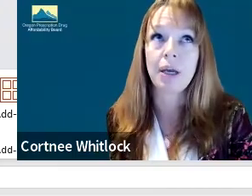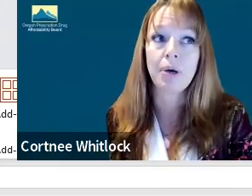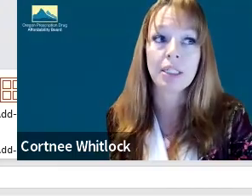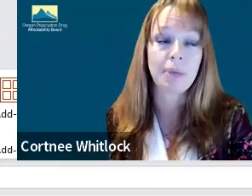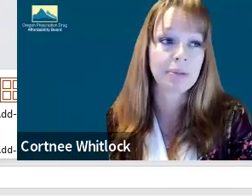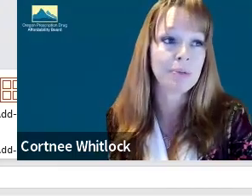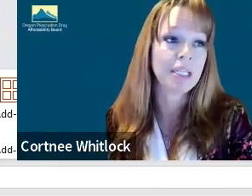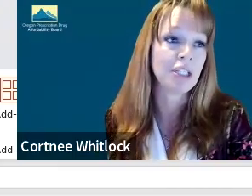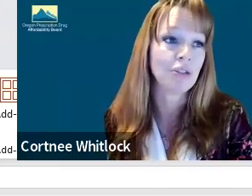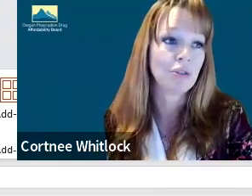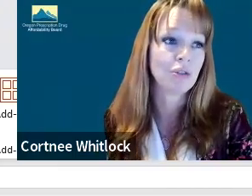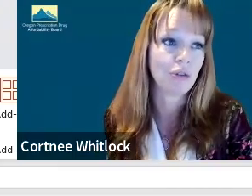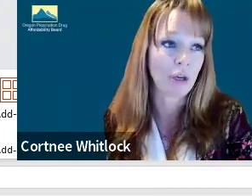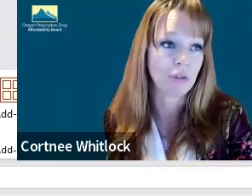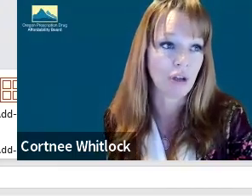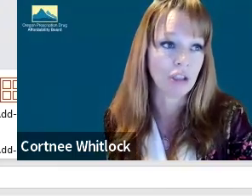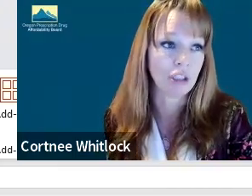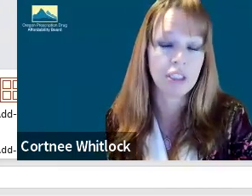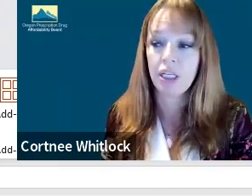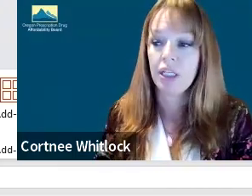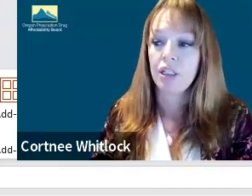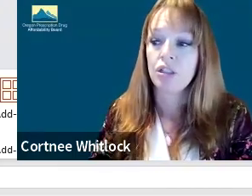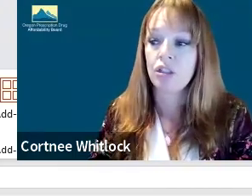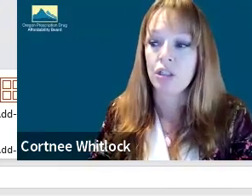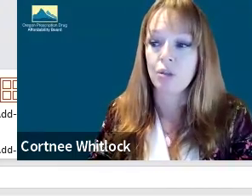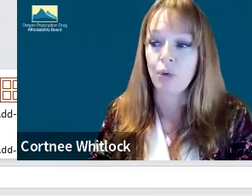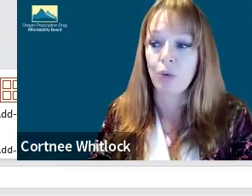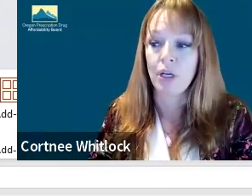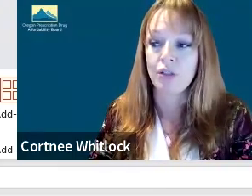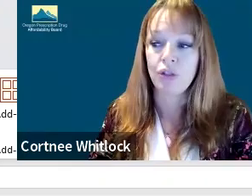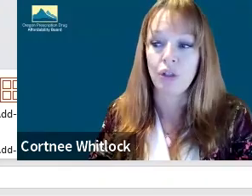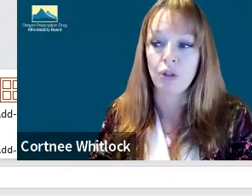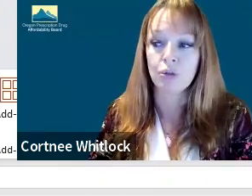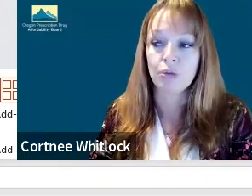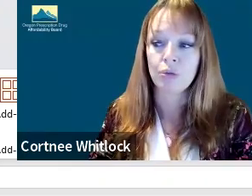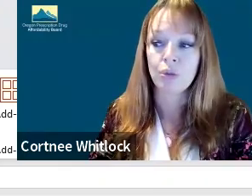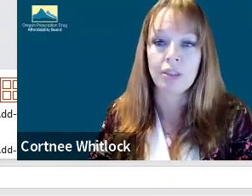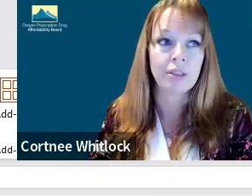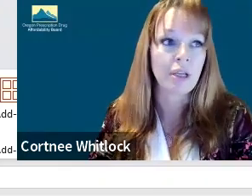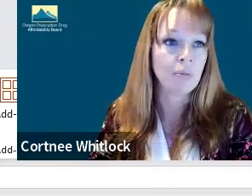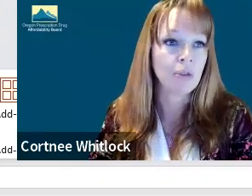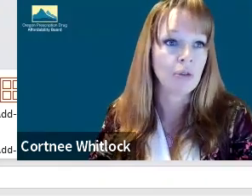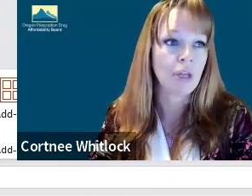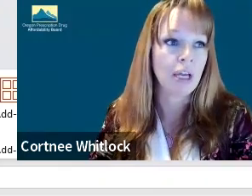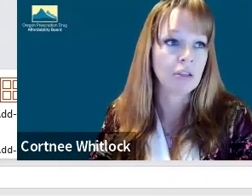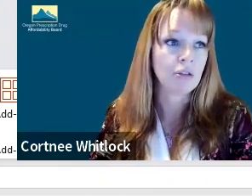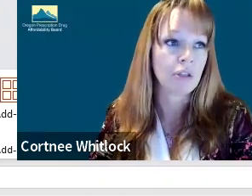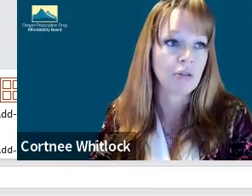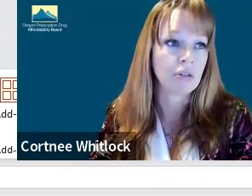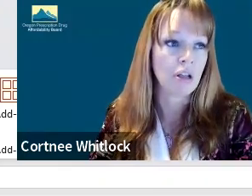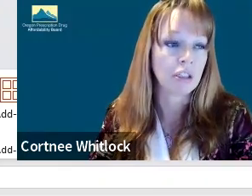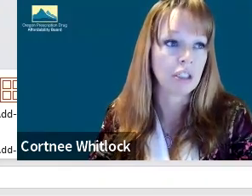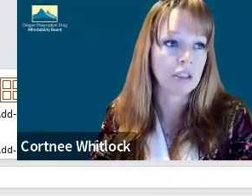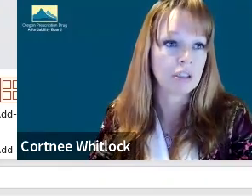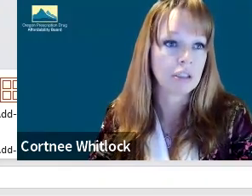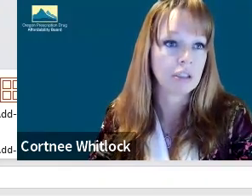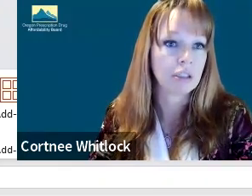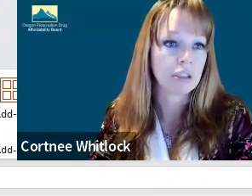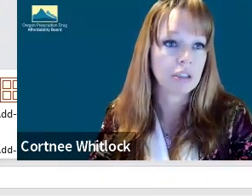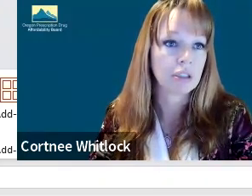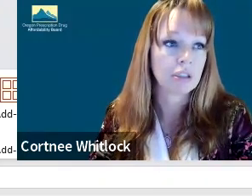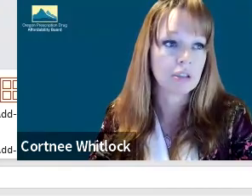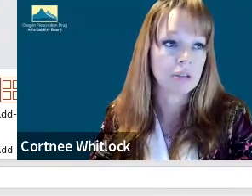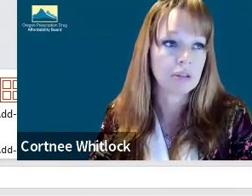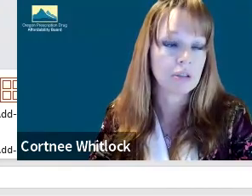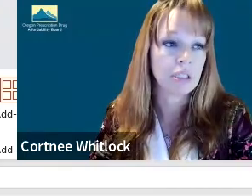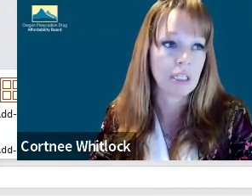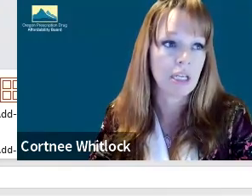um out of pocket maximum is $2,000. Does the board want to raise us up to that $2,000